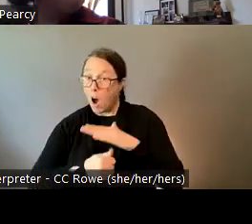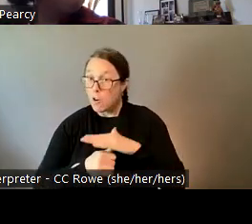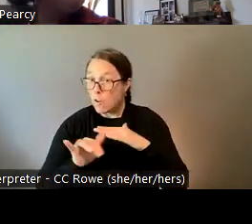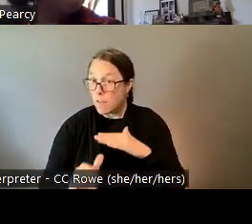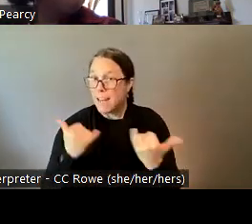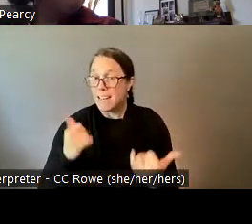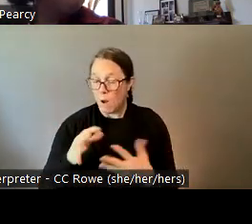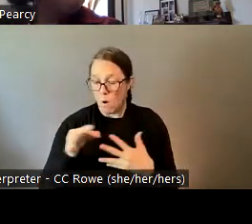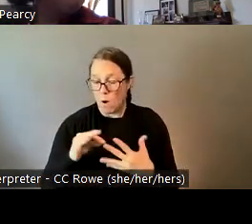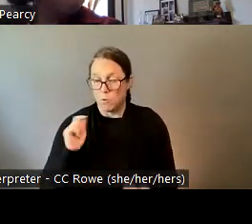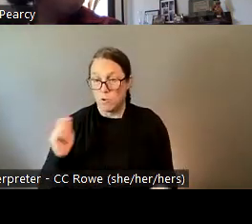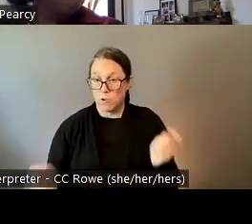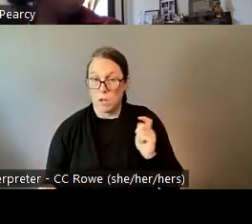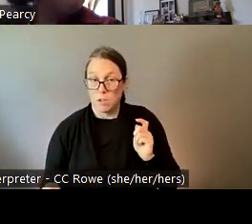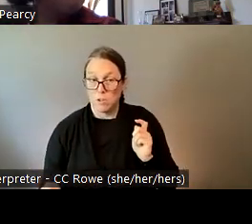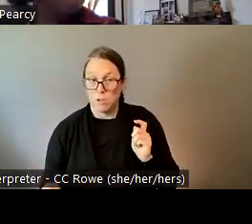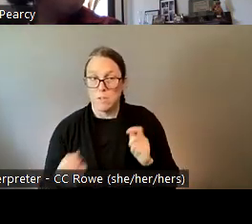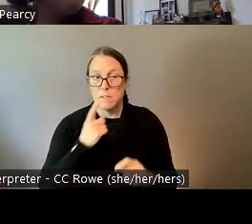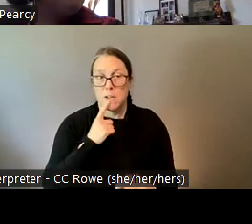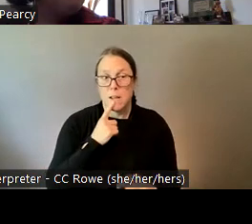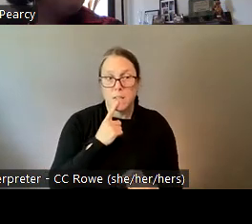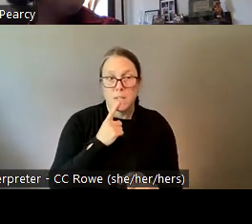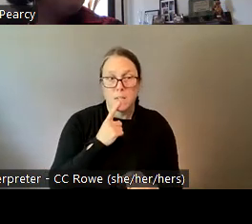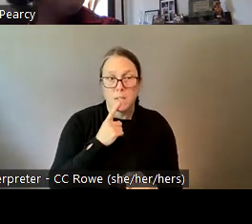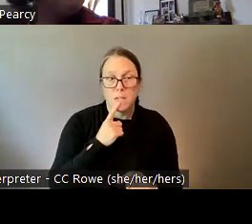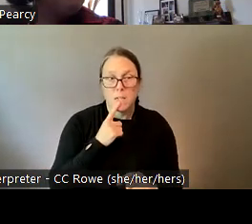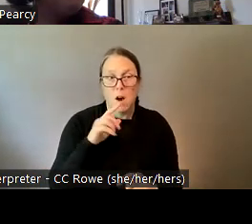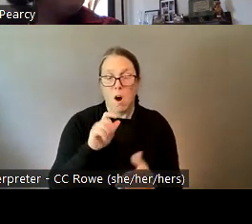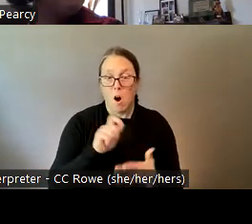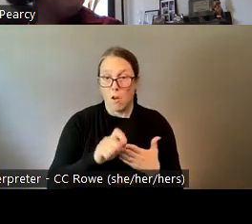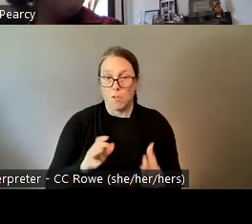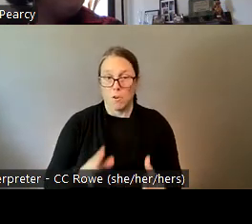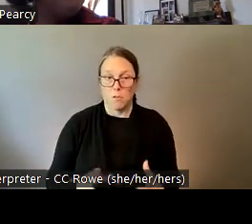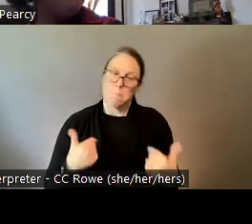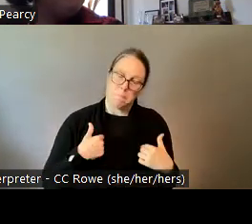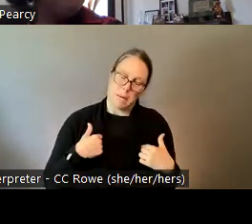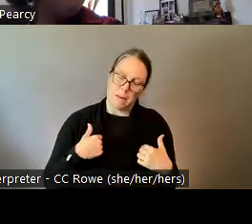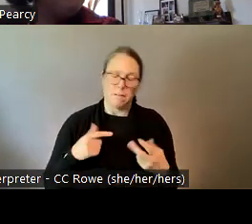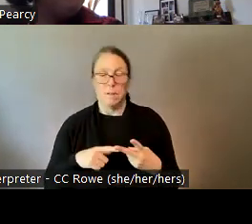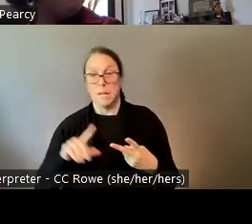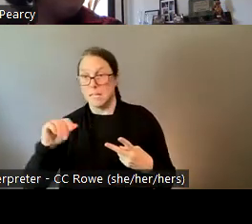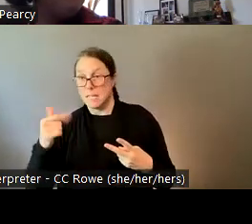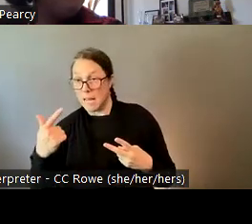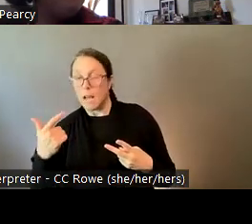So there is, it says authors, which is Flora Huang, that's me. There's tags, we can add a tag title. We can add a title.